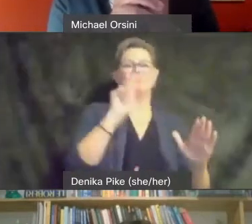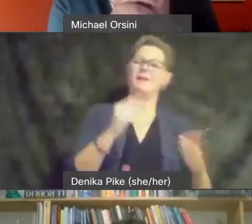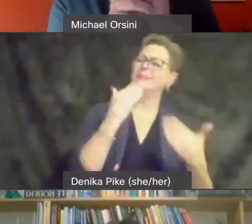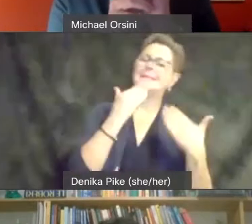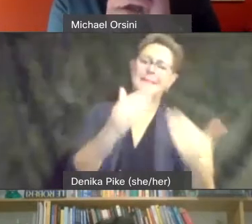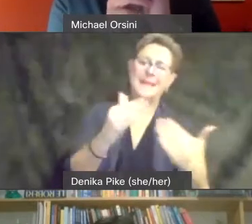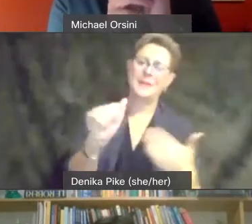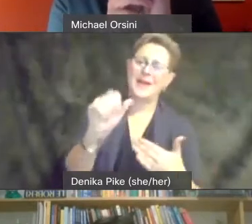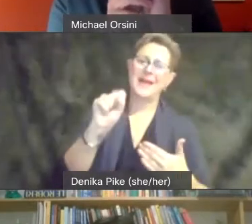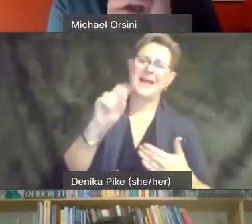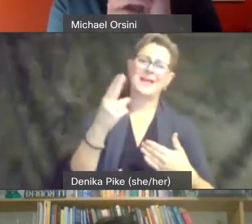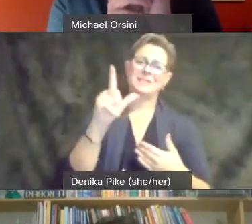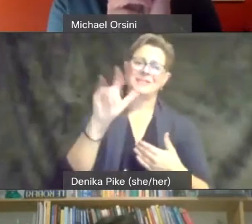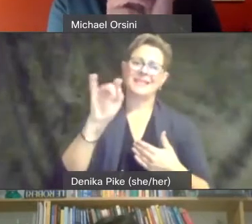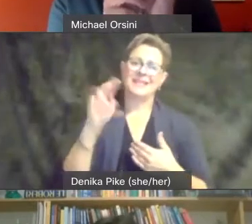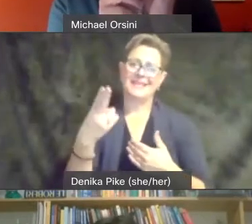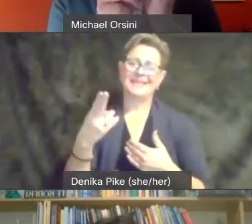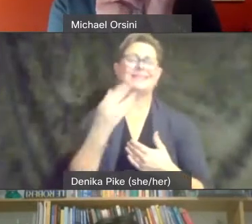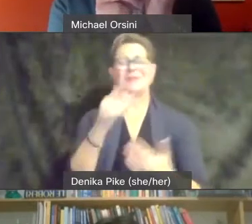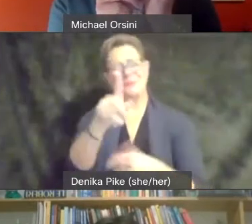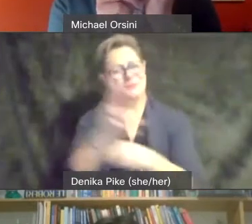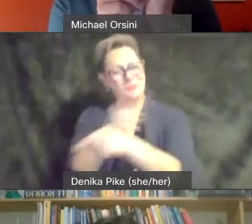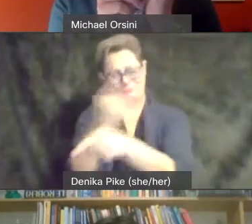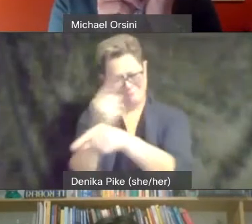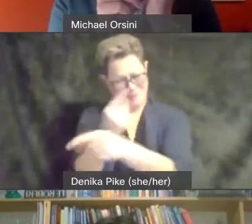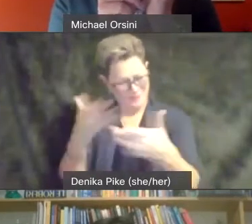Yeah, those 2, right next to each other. Thanks.